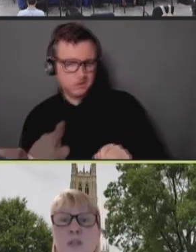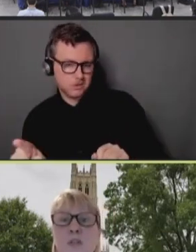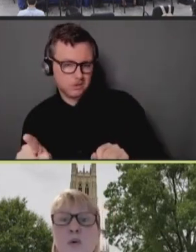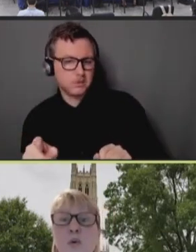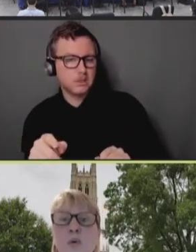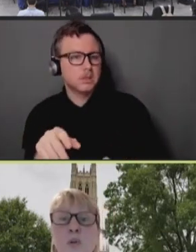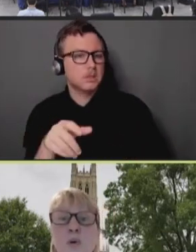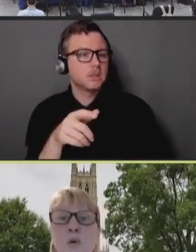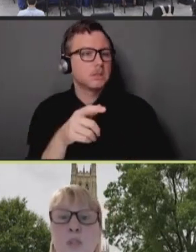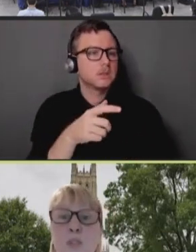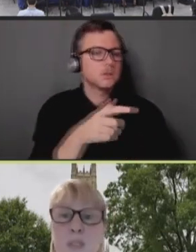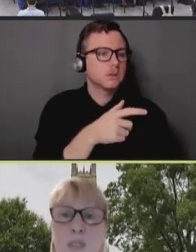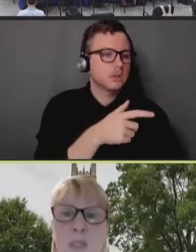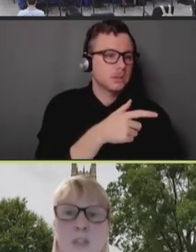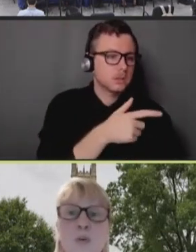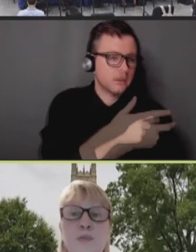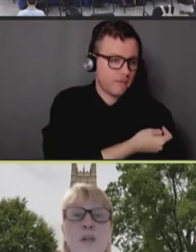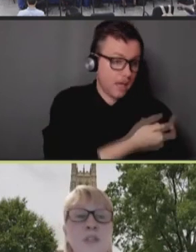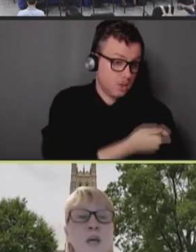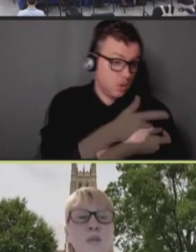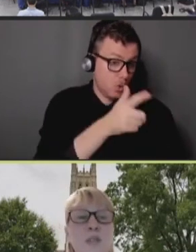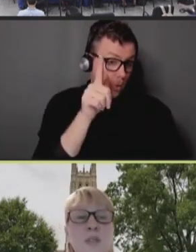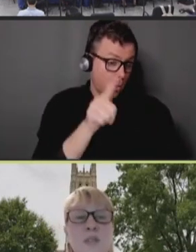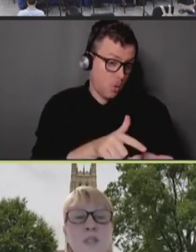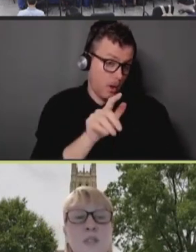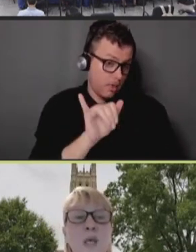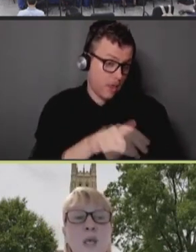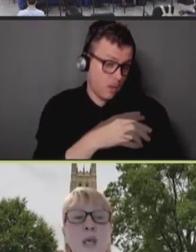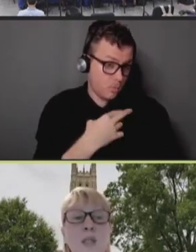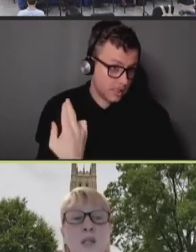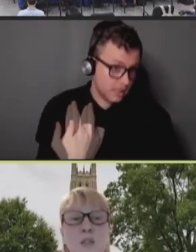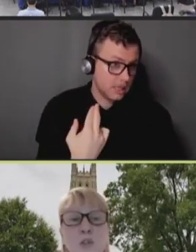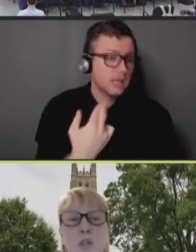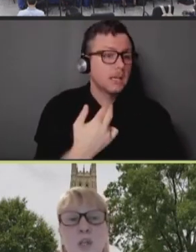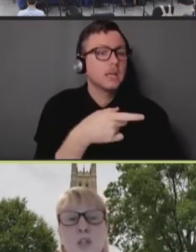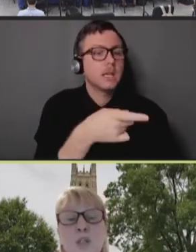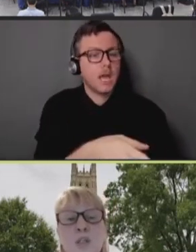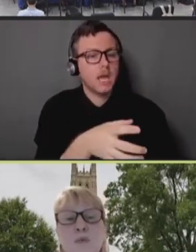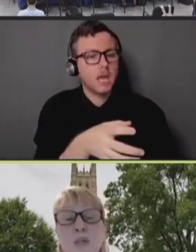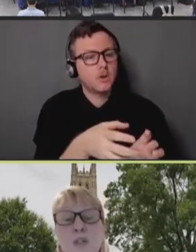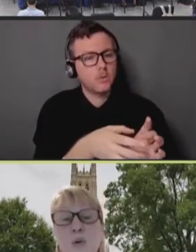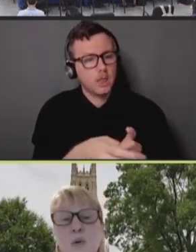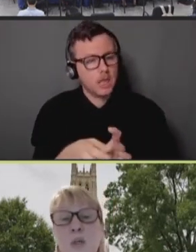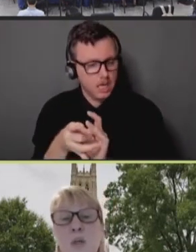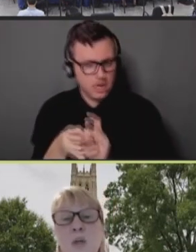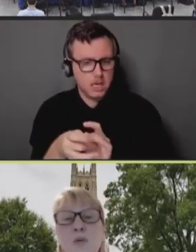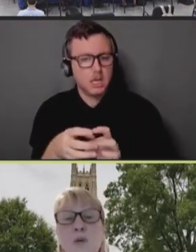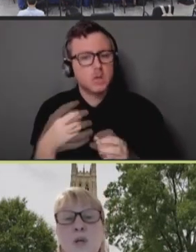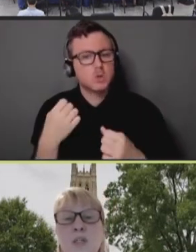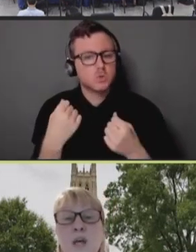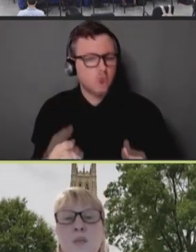It lowers the risk of Alzheimer's disease and associations were stronger for Alzheimer's